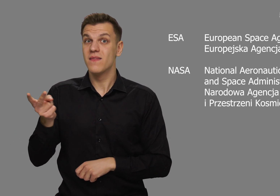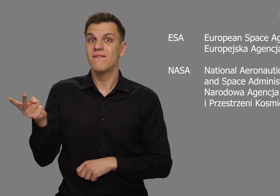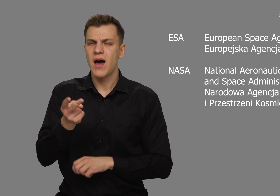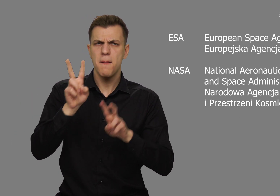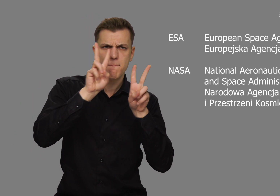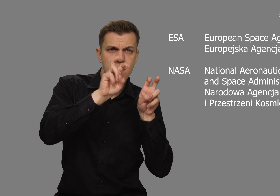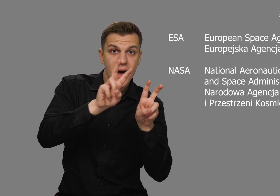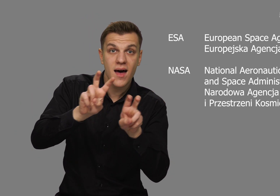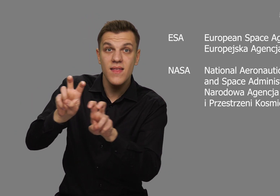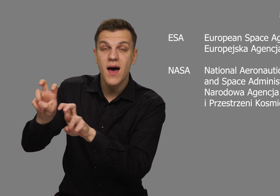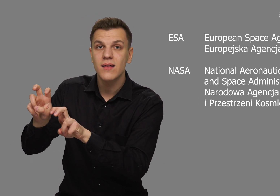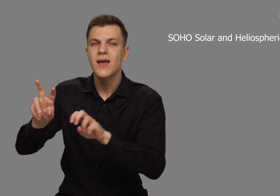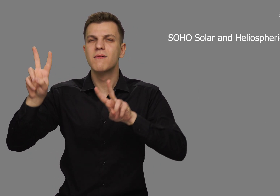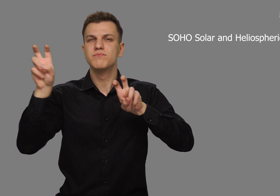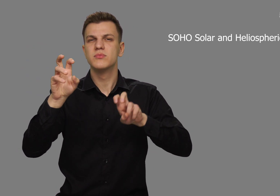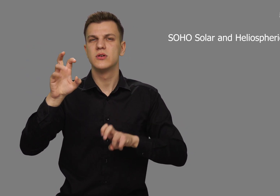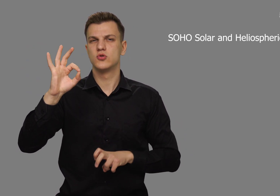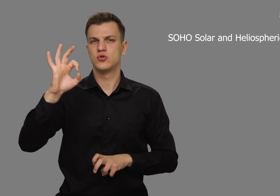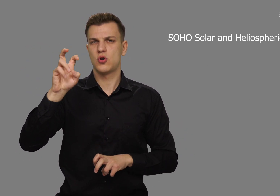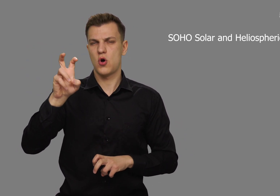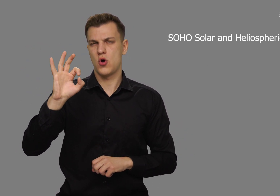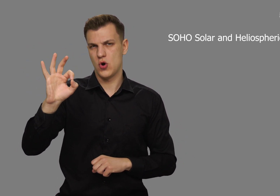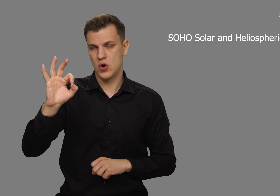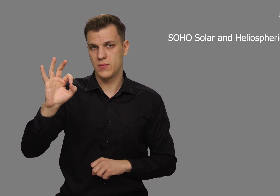As part of the SOHO mission (Solar and Heliospheric Observatory),